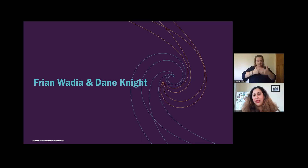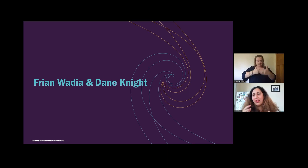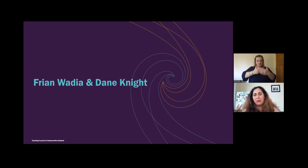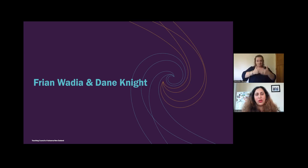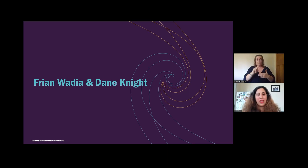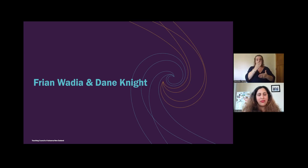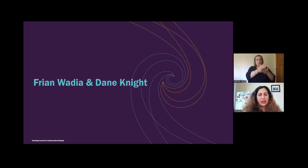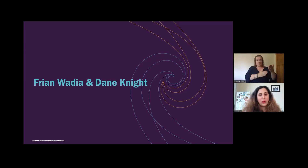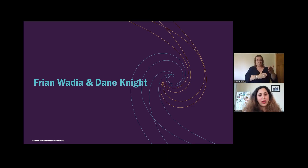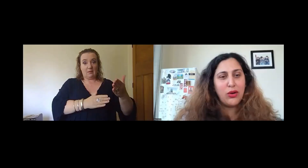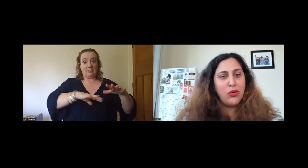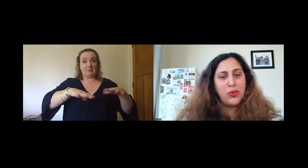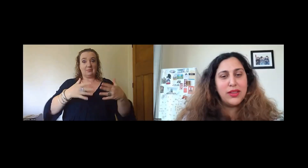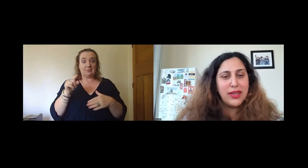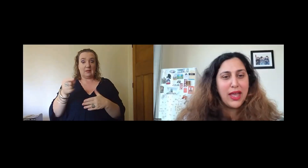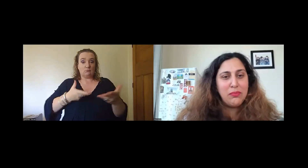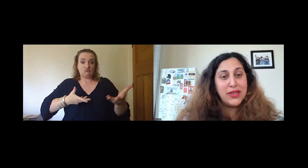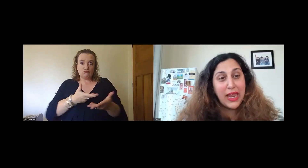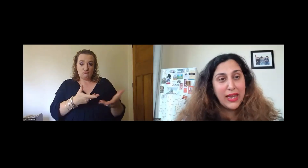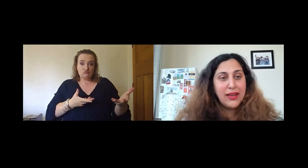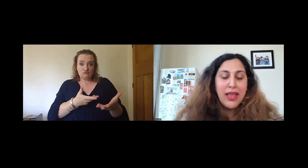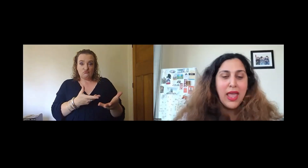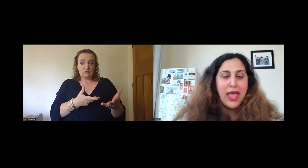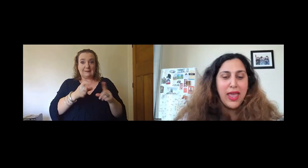and then I'm gonna have the corridor with Dane.